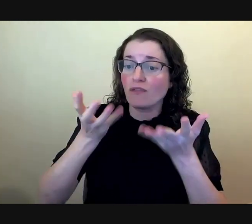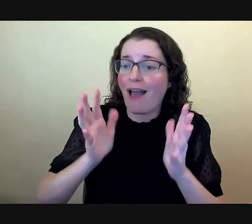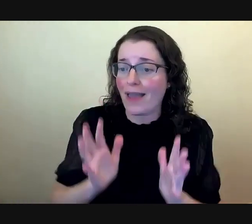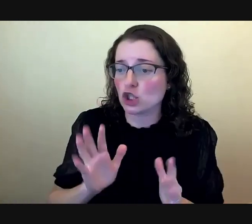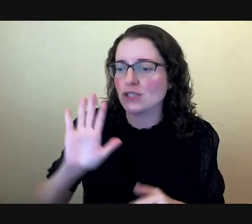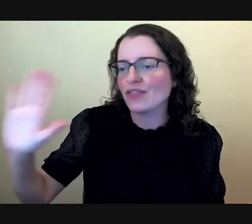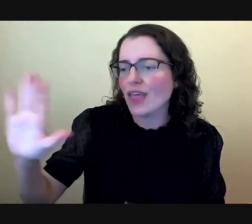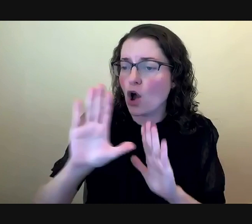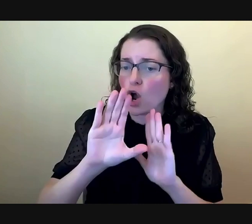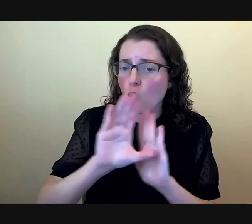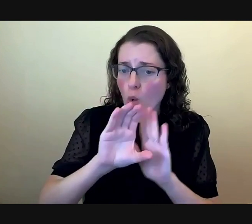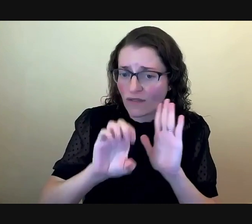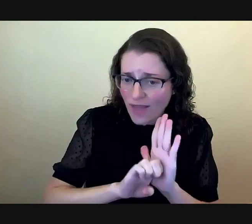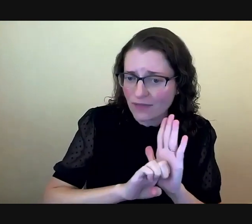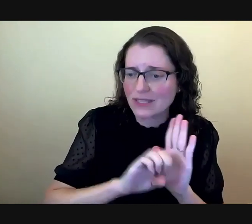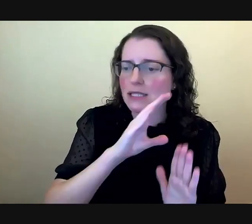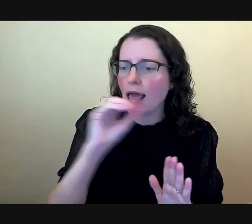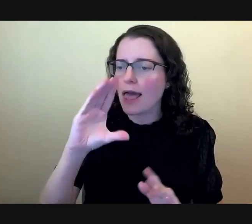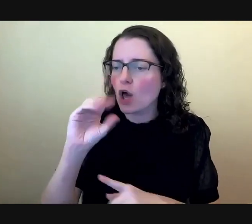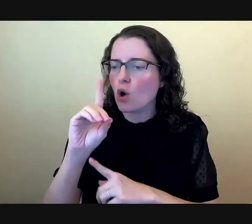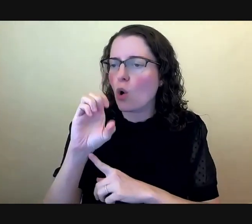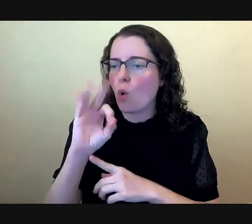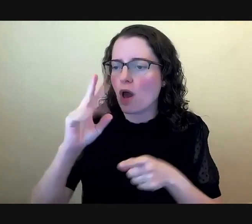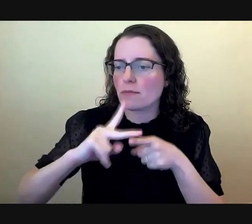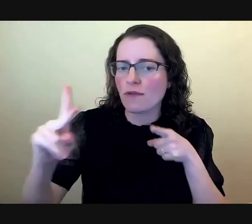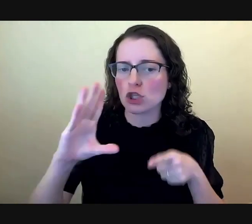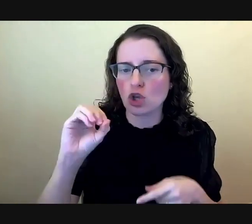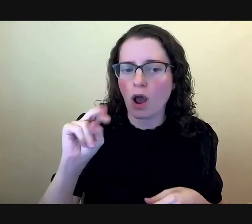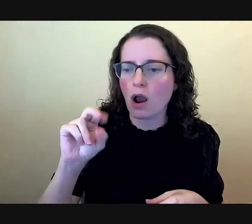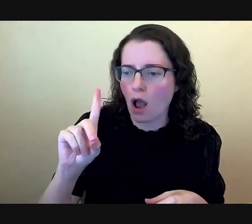in service provider code of ethics in code of professional conduct.